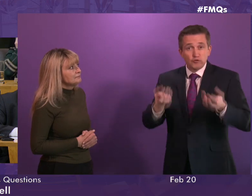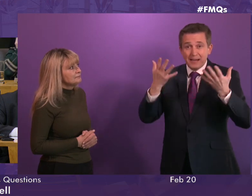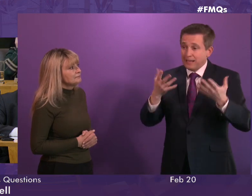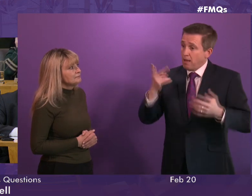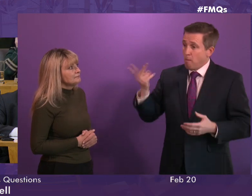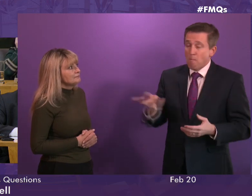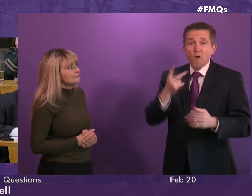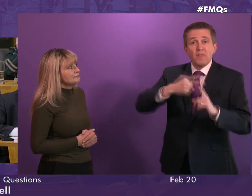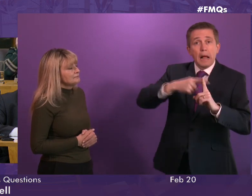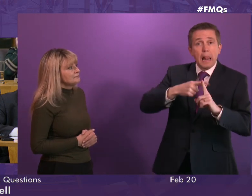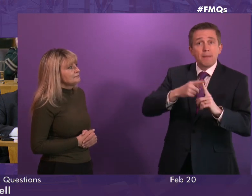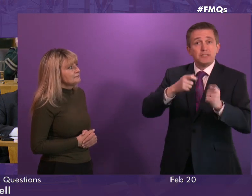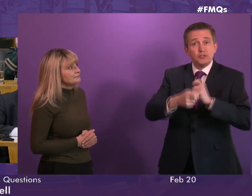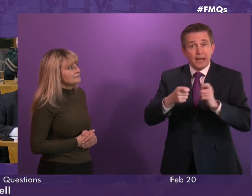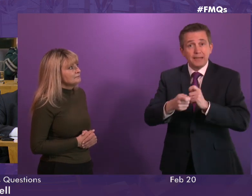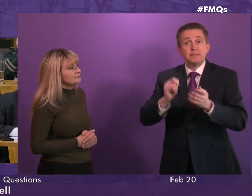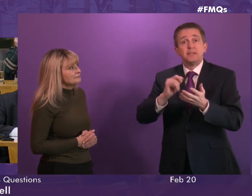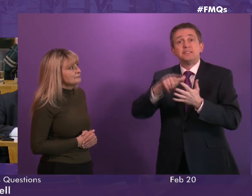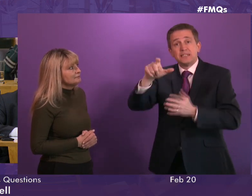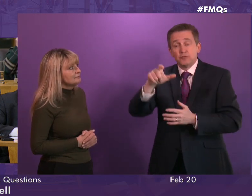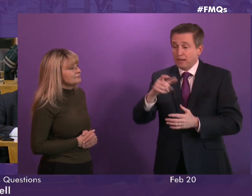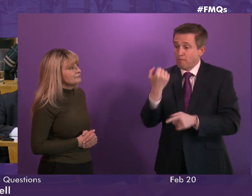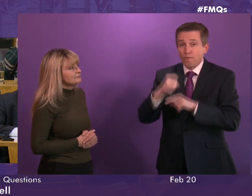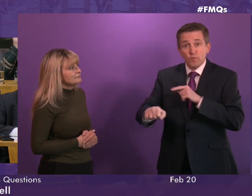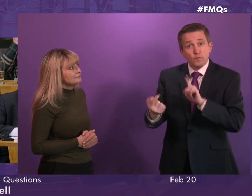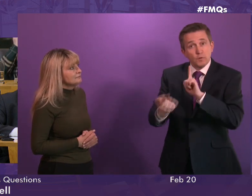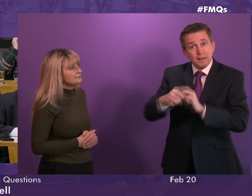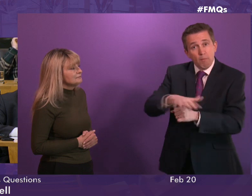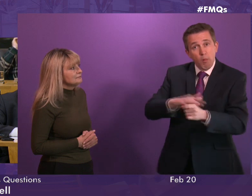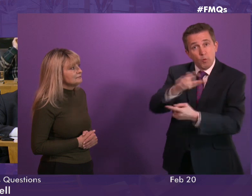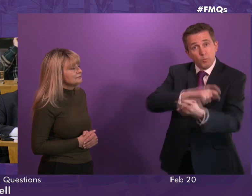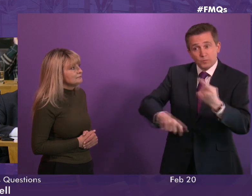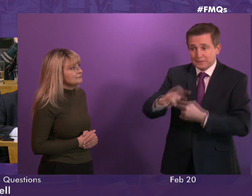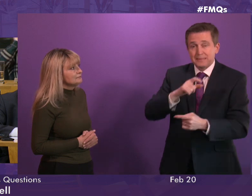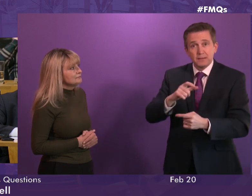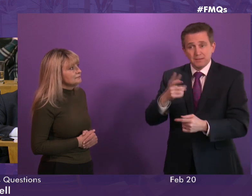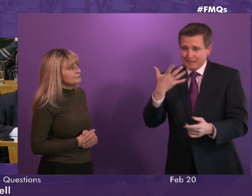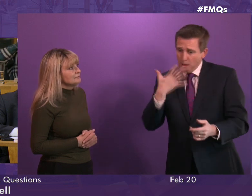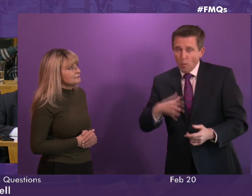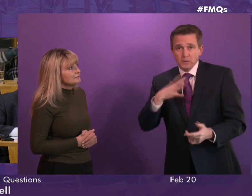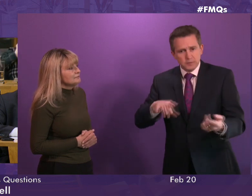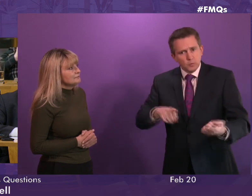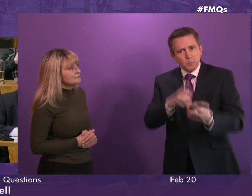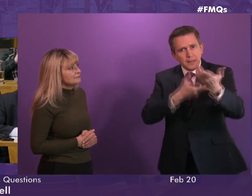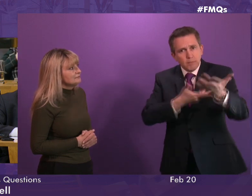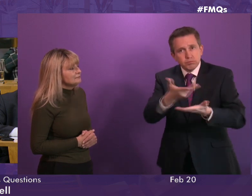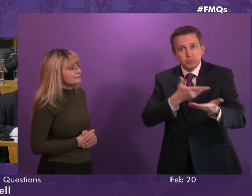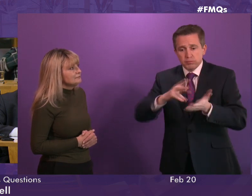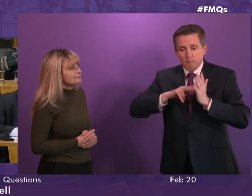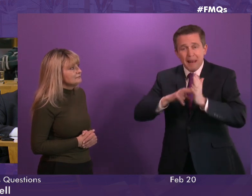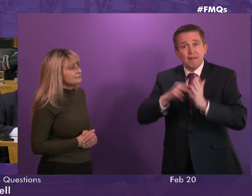Energy, Connectivity and the Islands have both refused, once again, to meet the local community at an emergency public meeting that is scheduled for tomorrow night. Will the